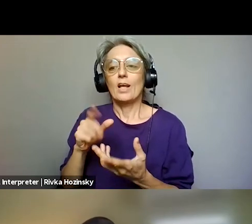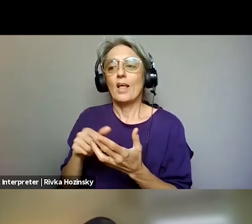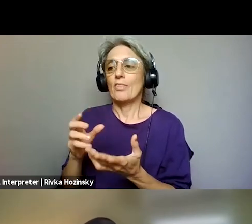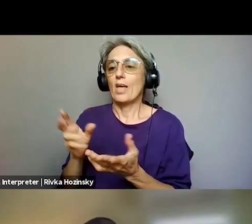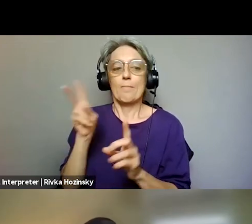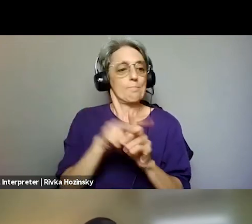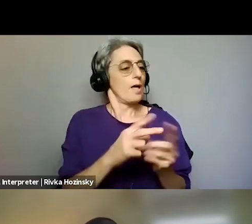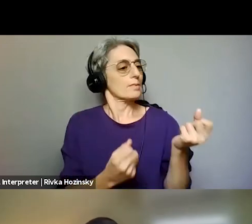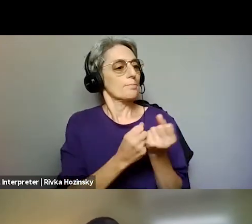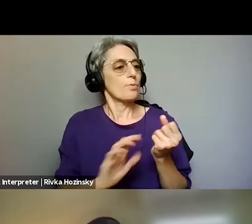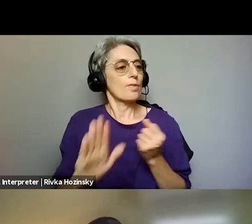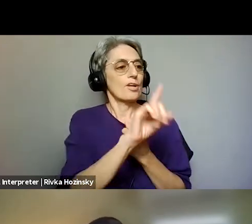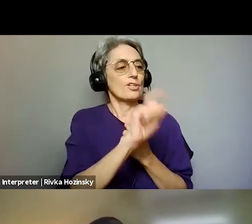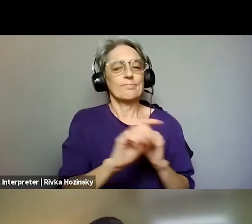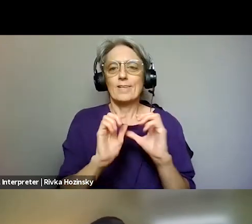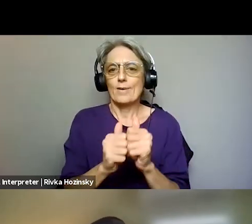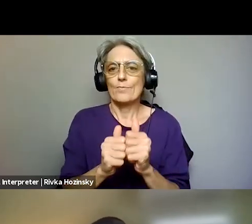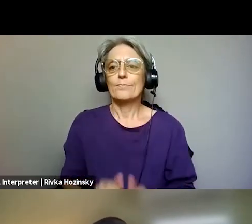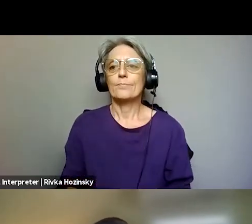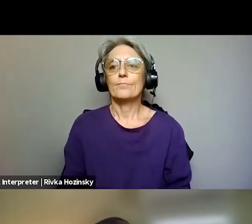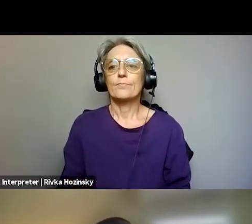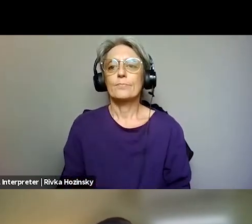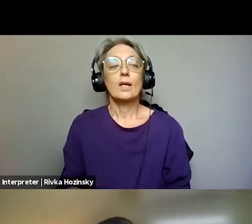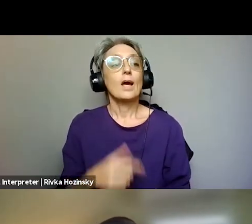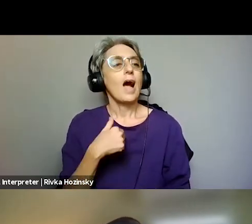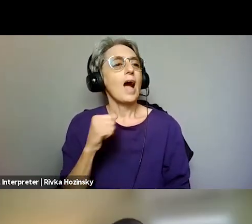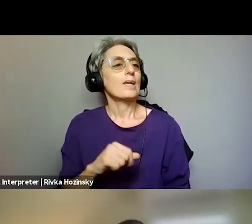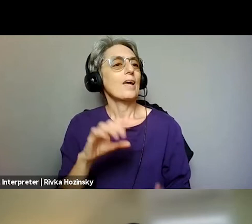[DR. ERIC RUBENSTEIN:] So I can go first this time and something that’s kind of